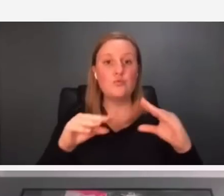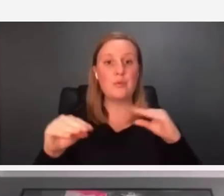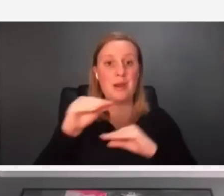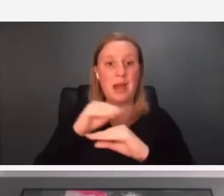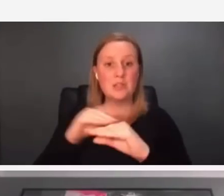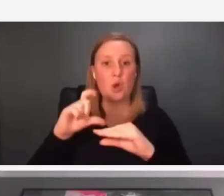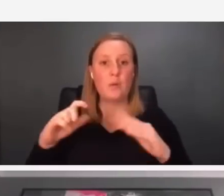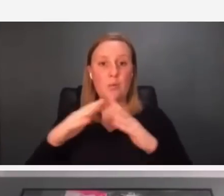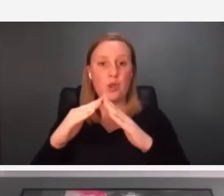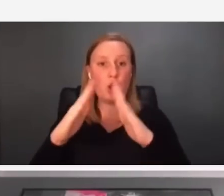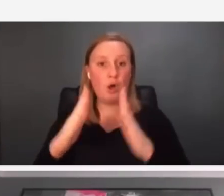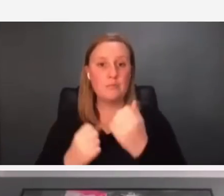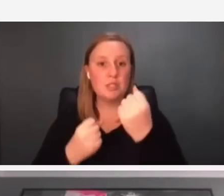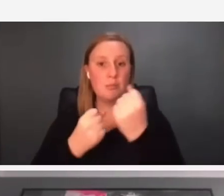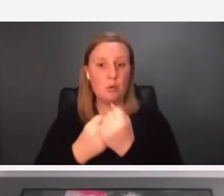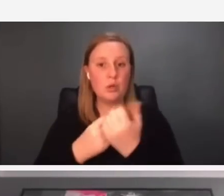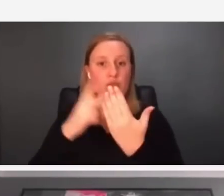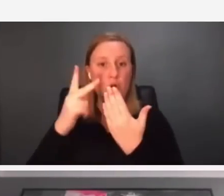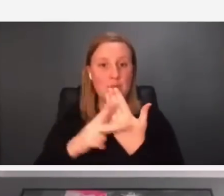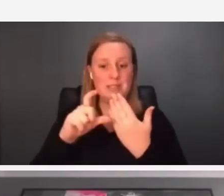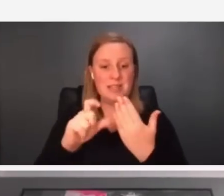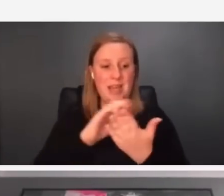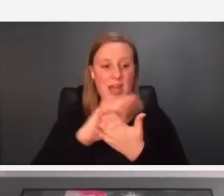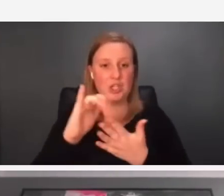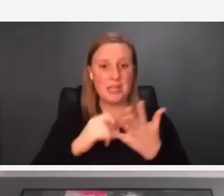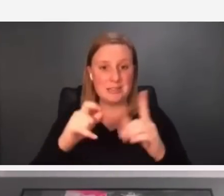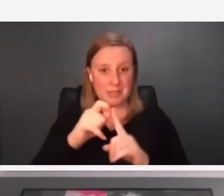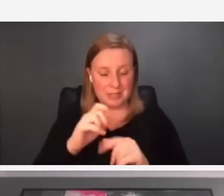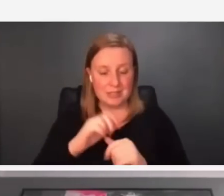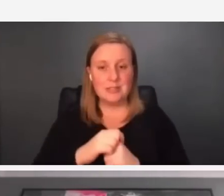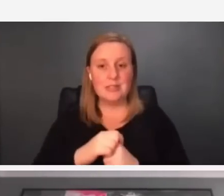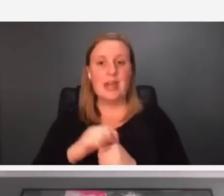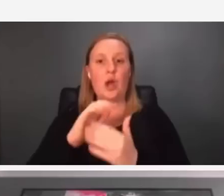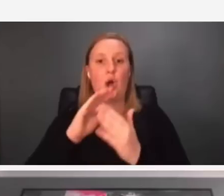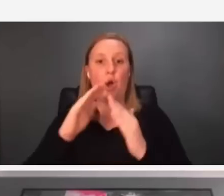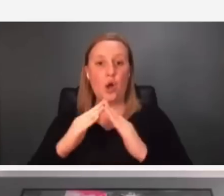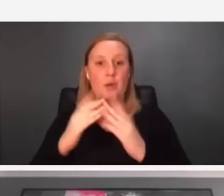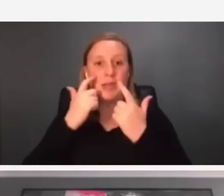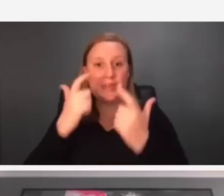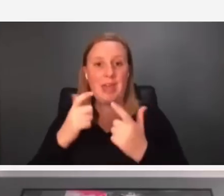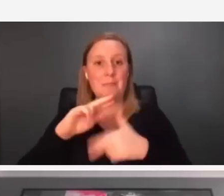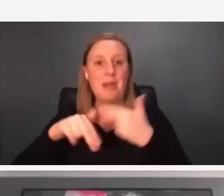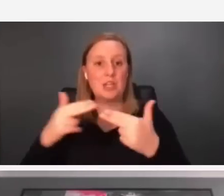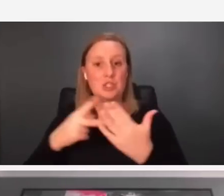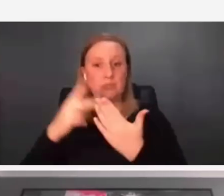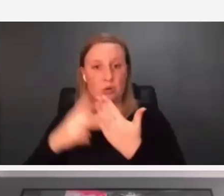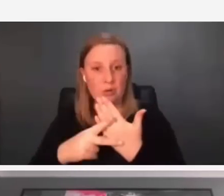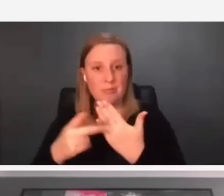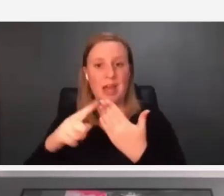Home Support Program, so CHSP, the Home Care Packages Program, HCP, and Short Term Restorative Care, so STRC.